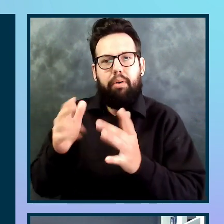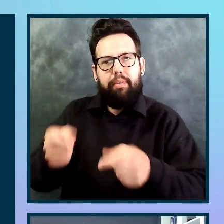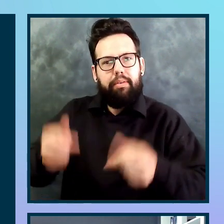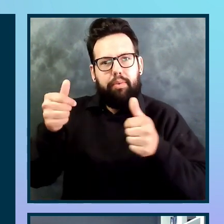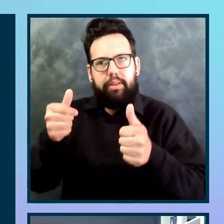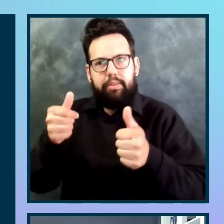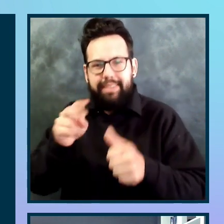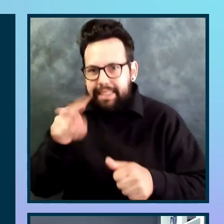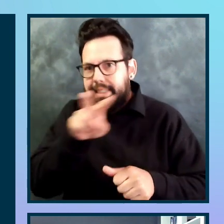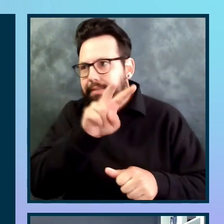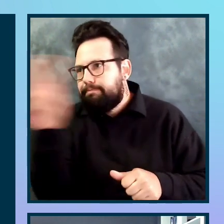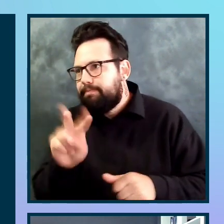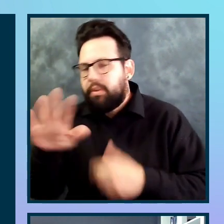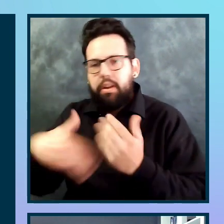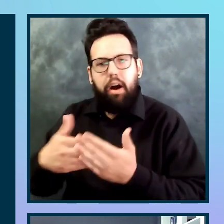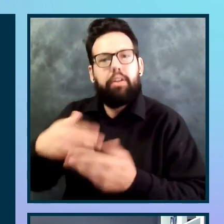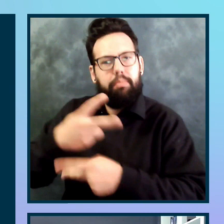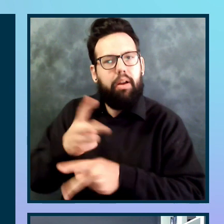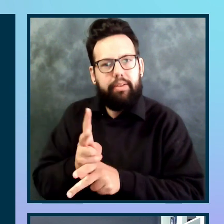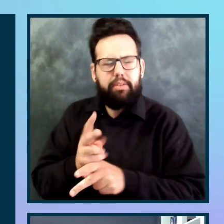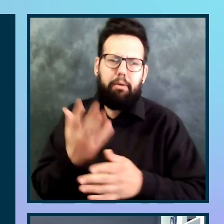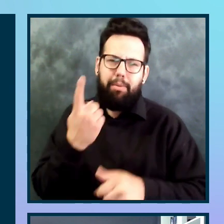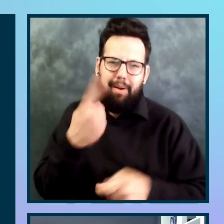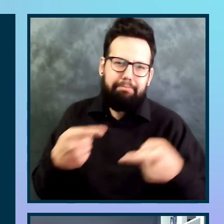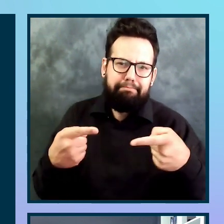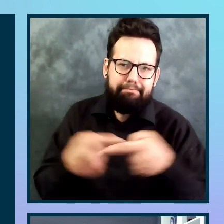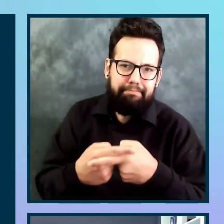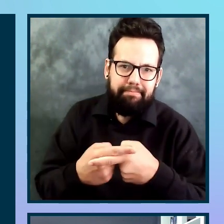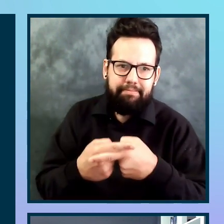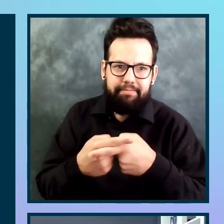after you browse to all the other product list, you will be sent to the filters.